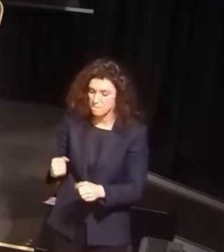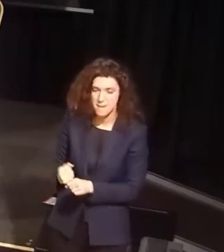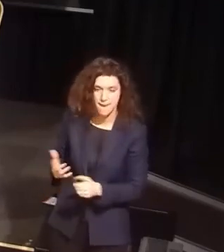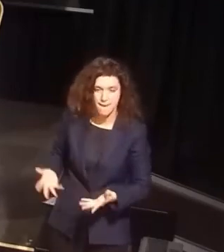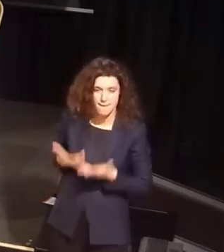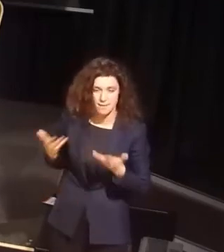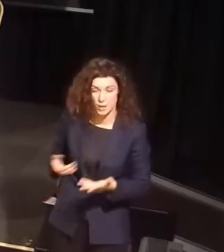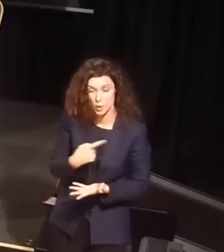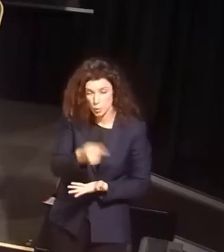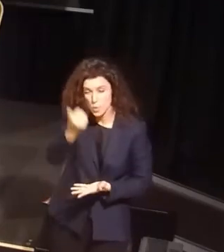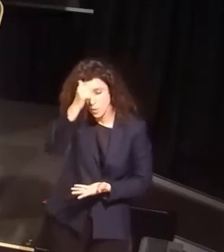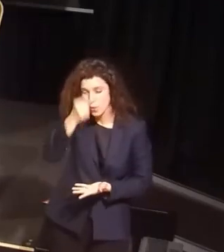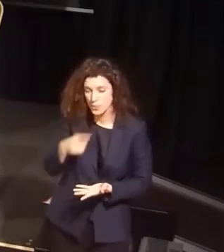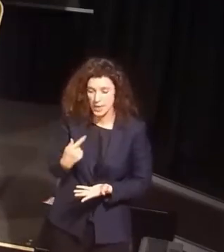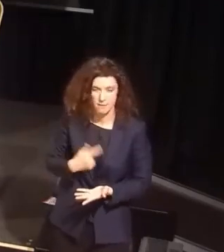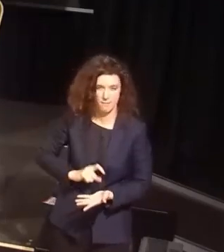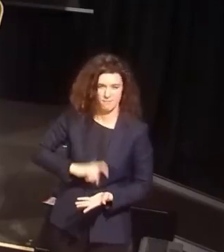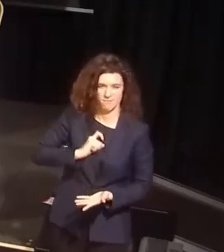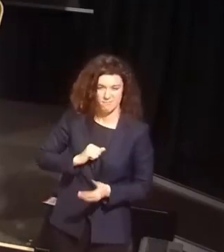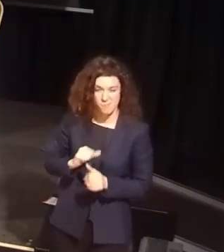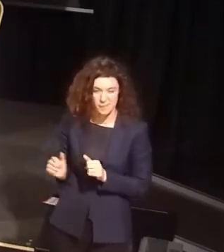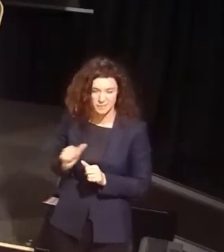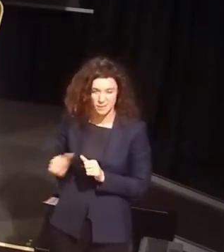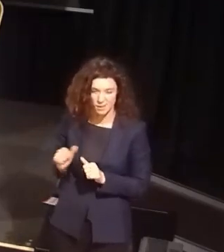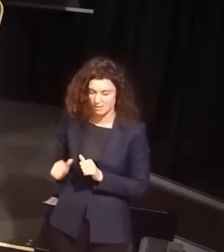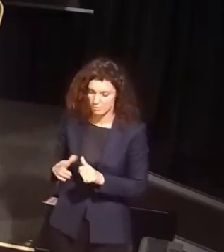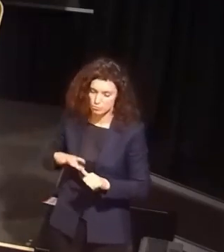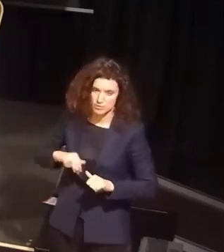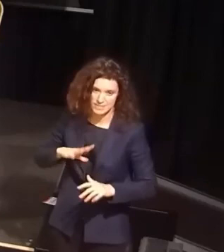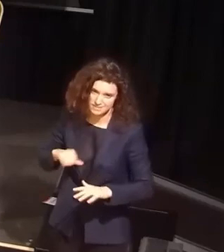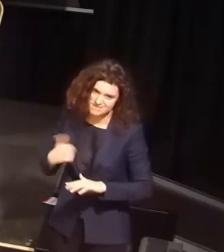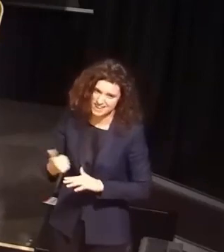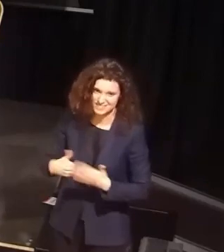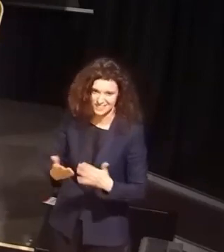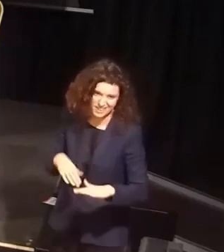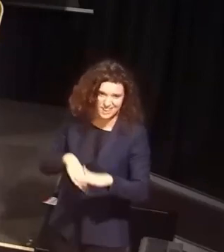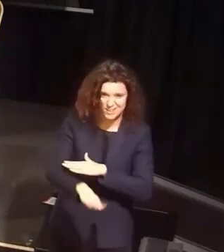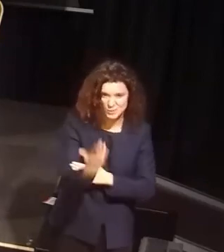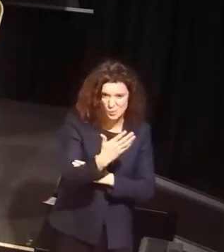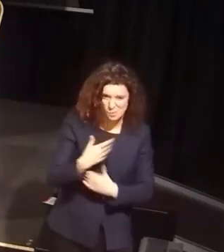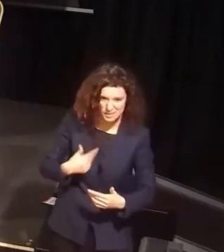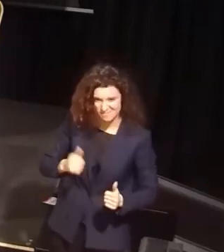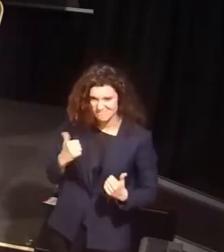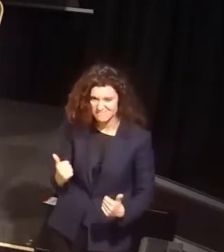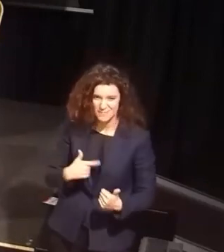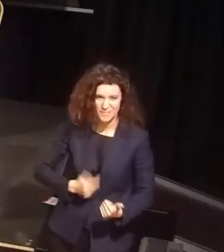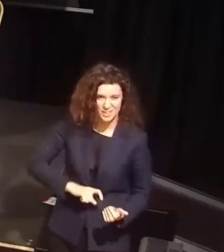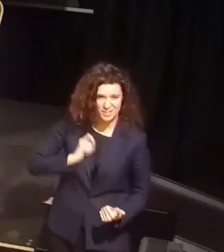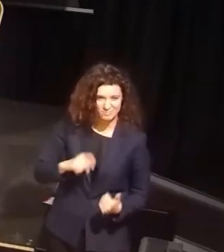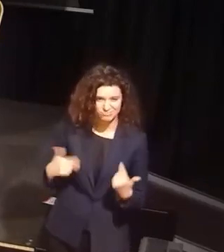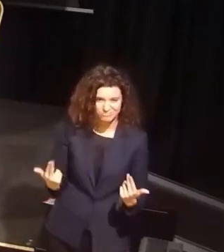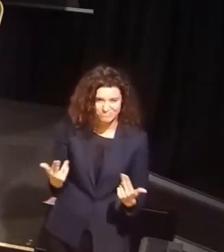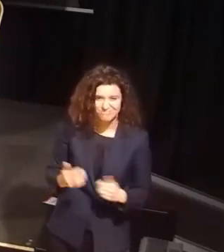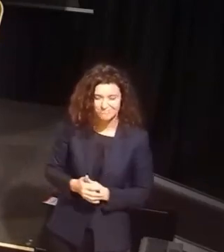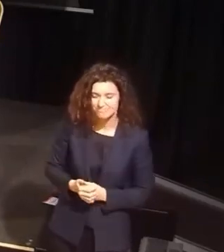that they would be so much better when it came for them going into school the next day. Other things that we desperately need,